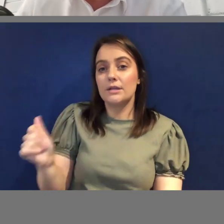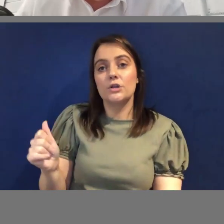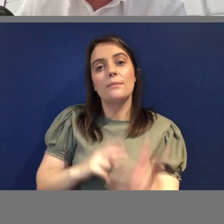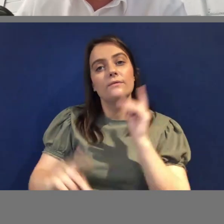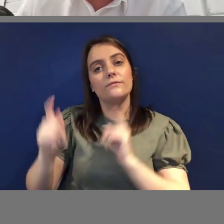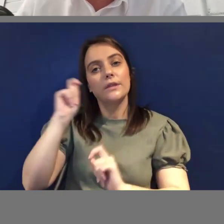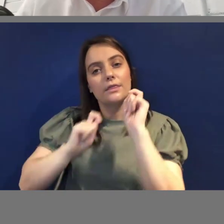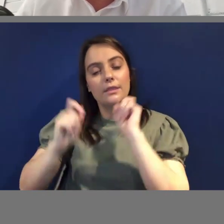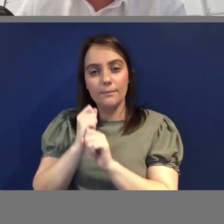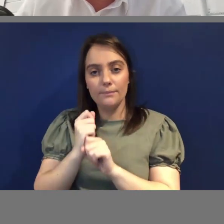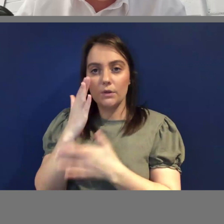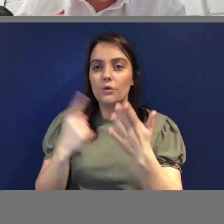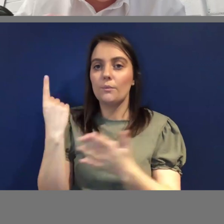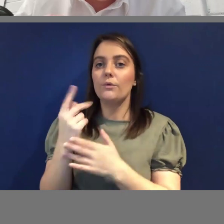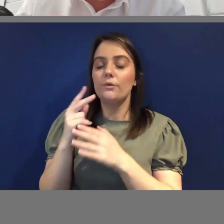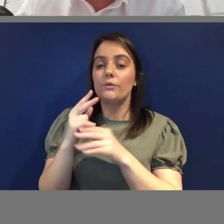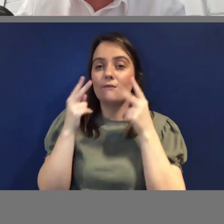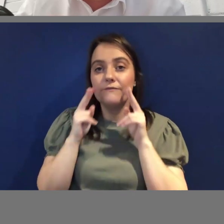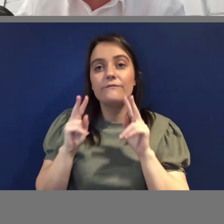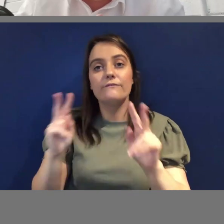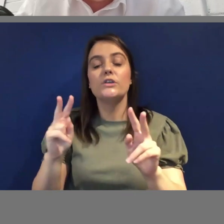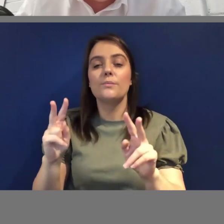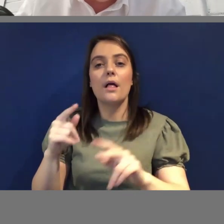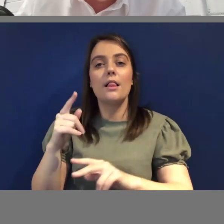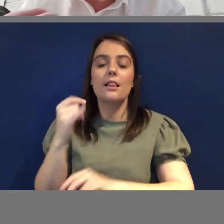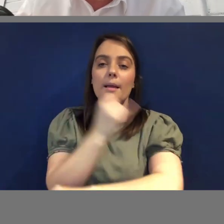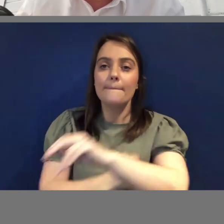someone who has visual impairment is there audible announcements some with a hearing impairment is